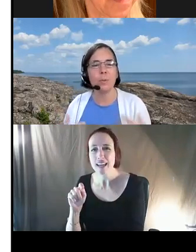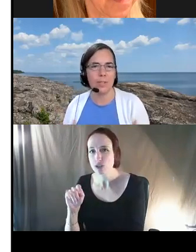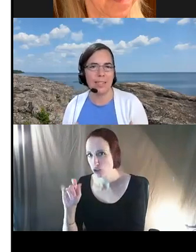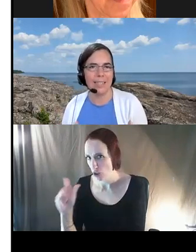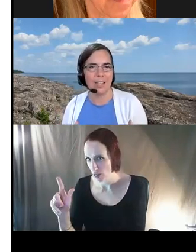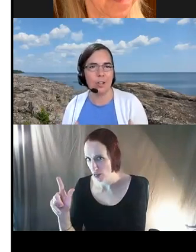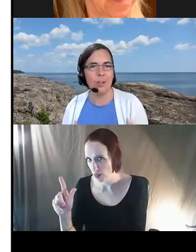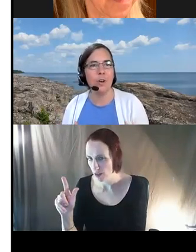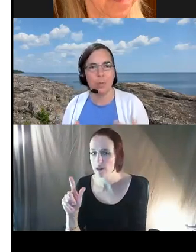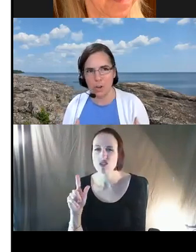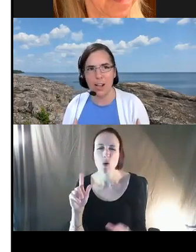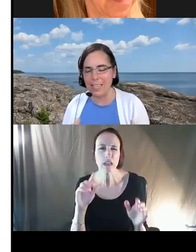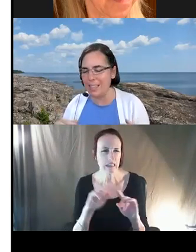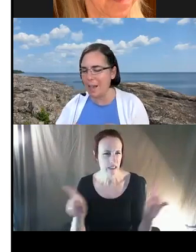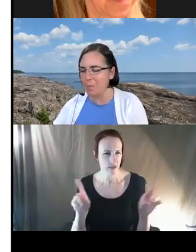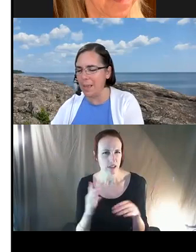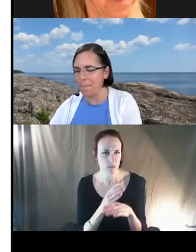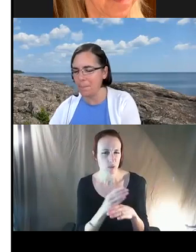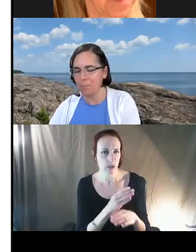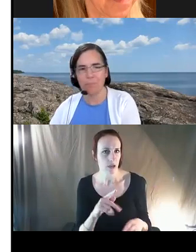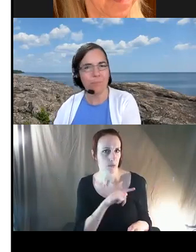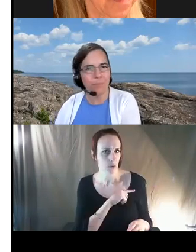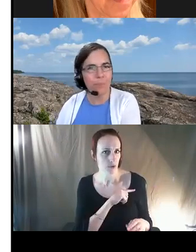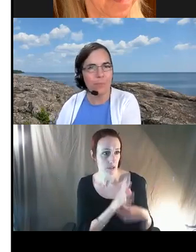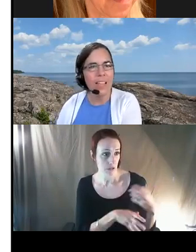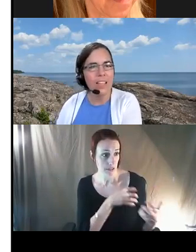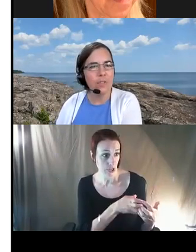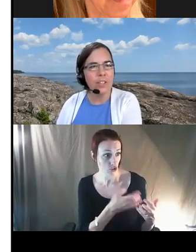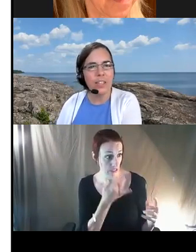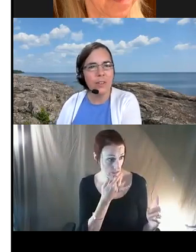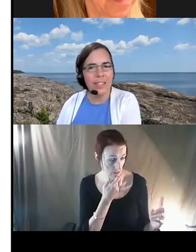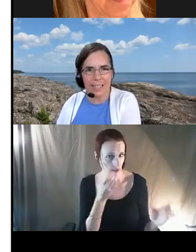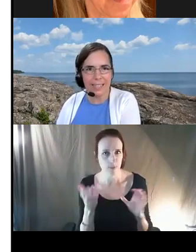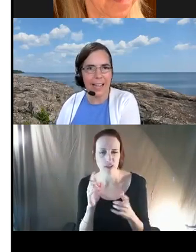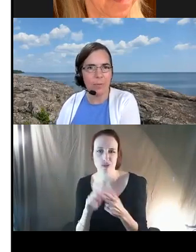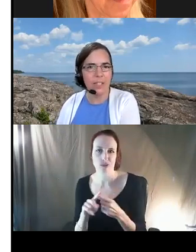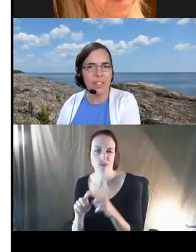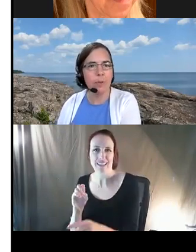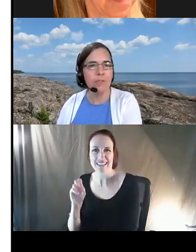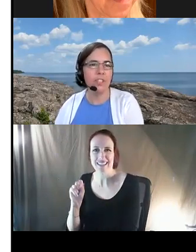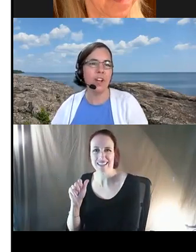personalization, we are talking in that way. If you can go to the next slide, we will move to